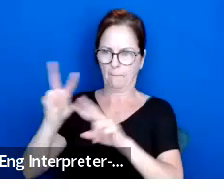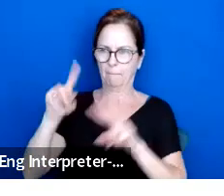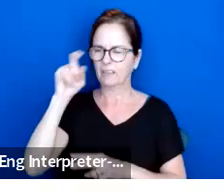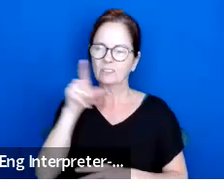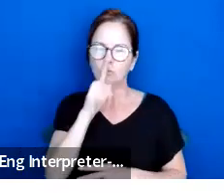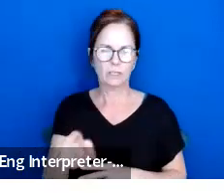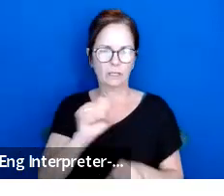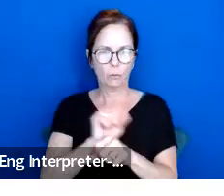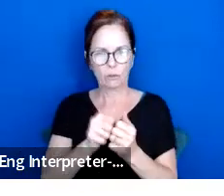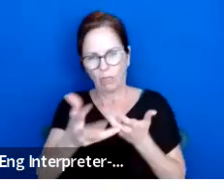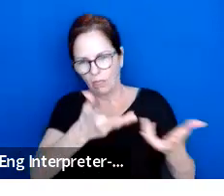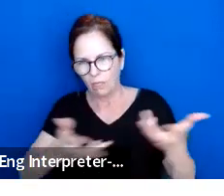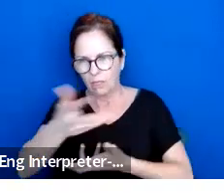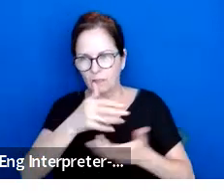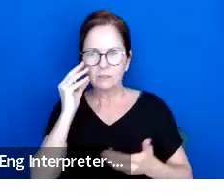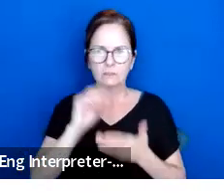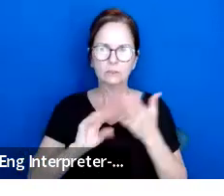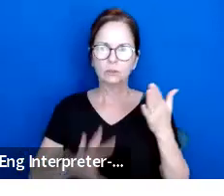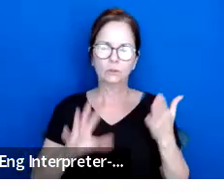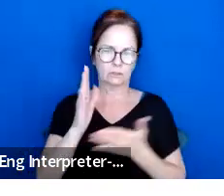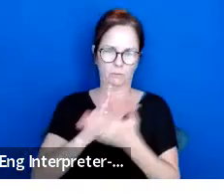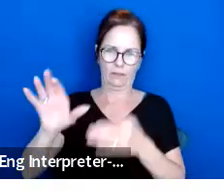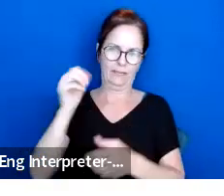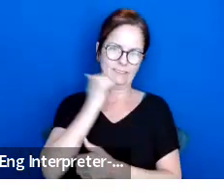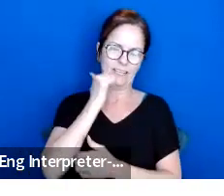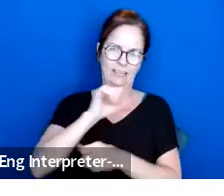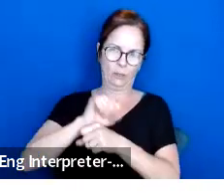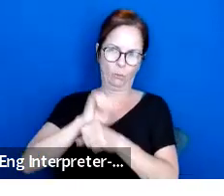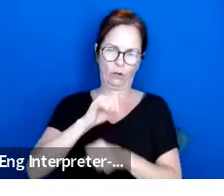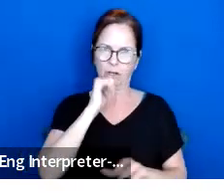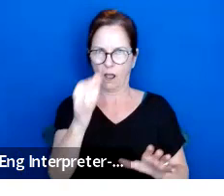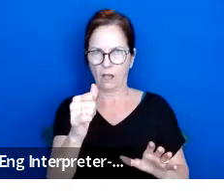Work jobs, sorry, work description. So.